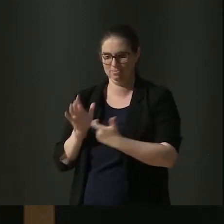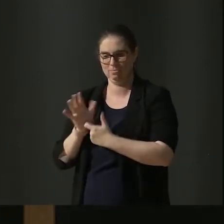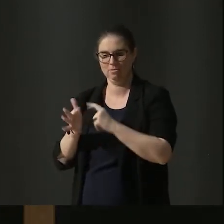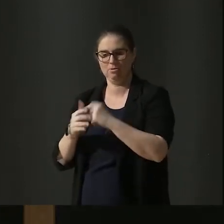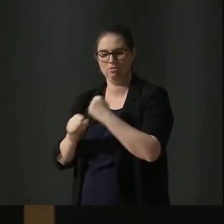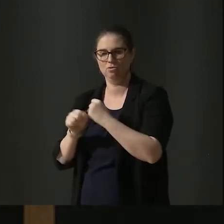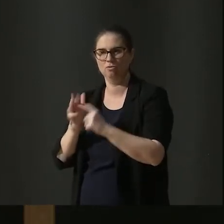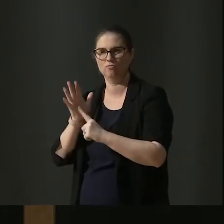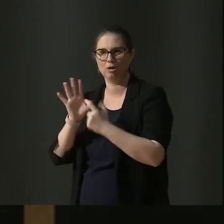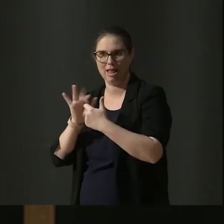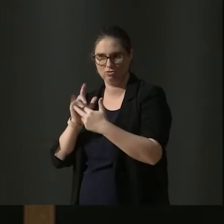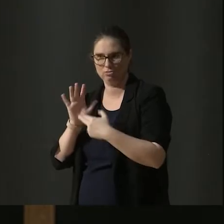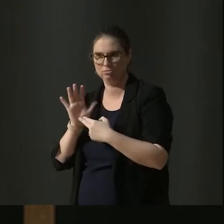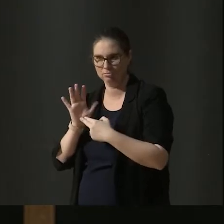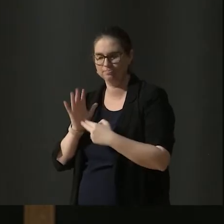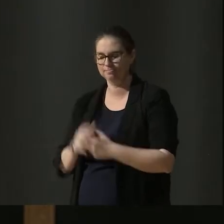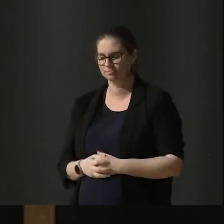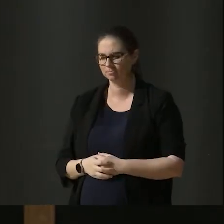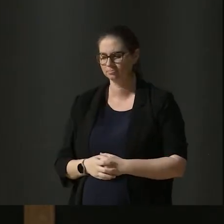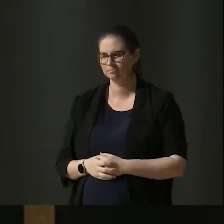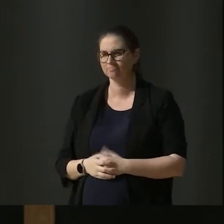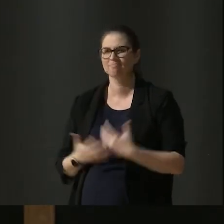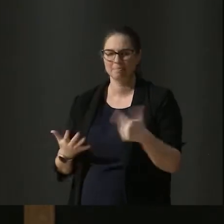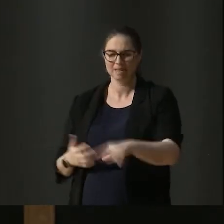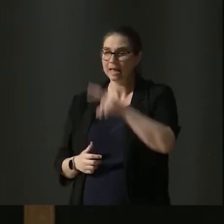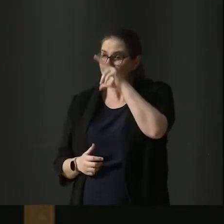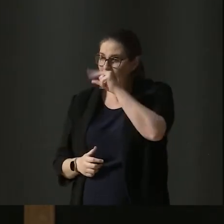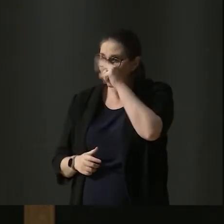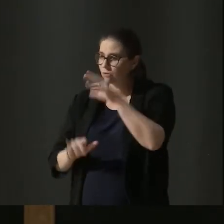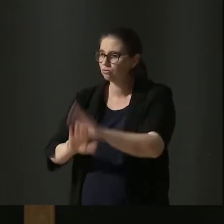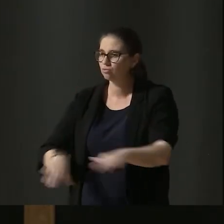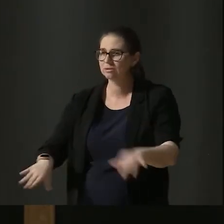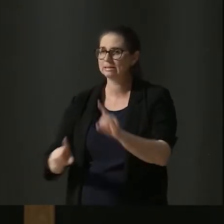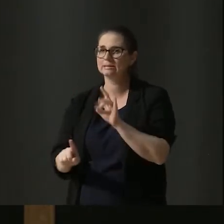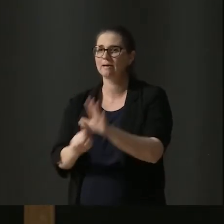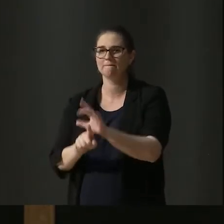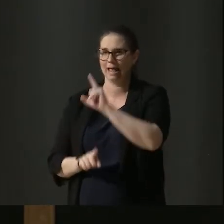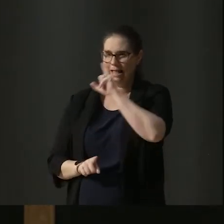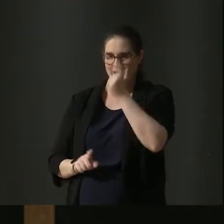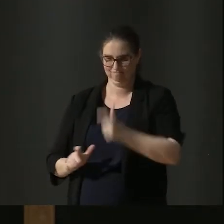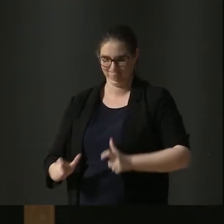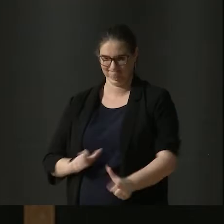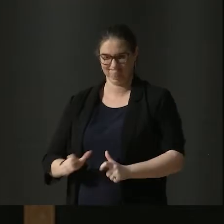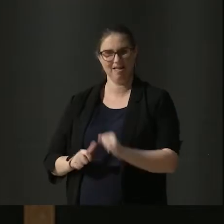Now young children can't organize their feelings on their own, yet their brain isn't ready for that.